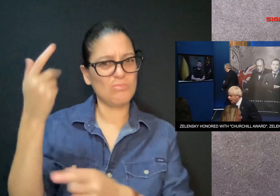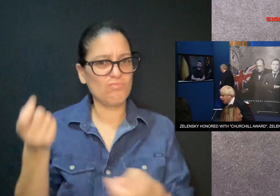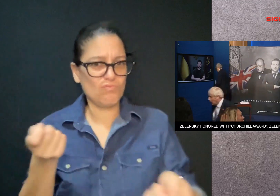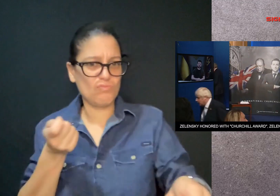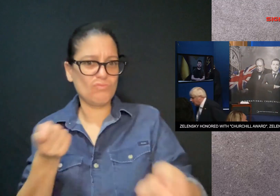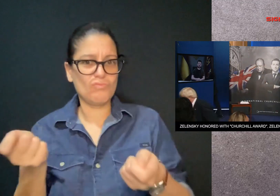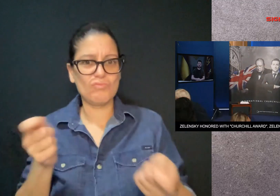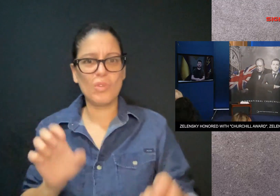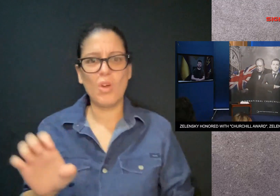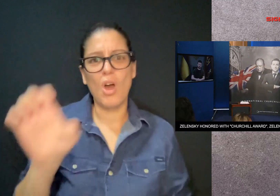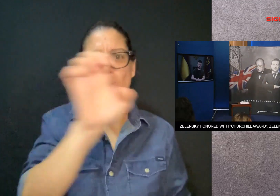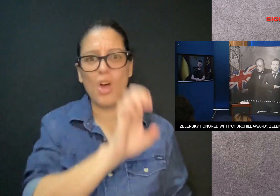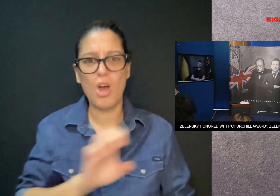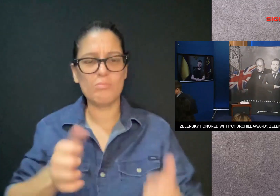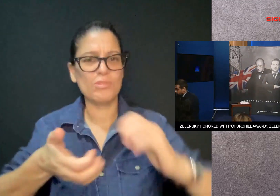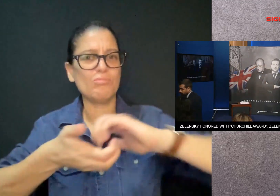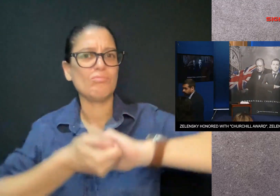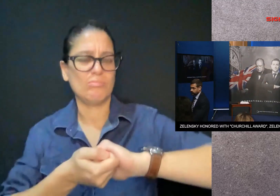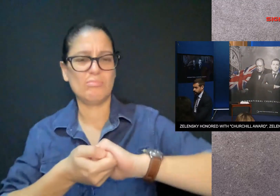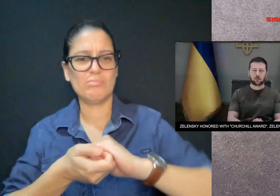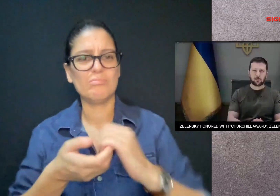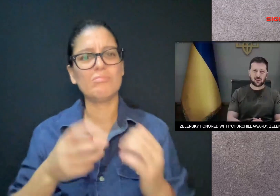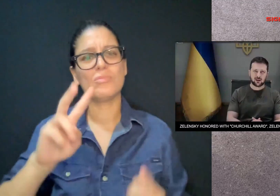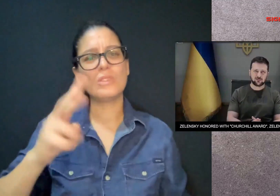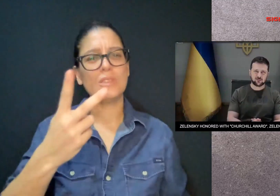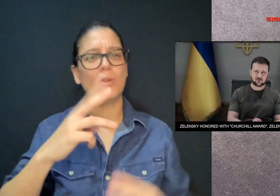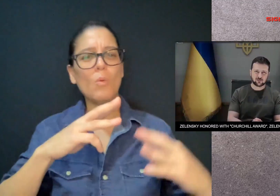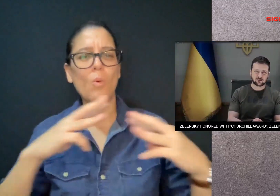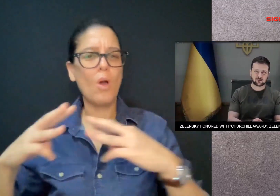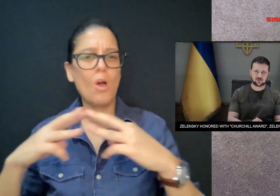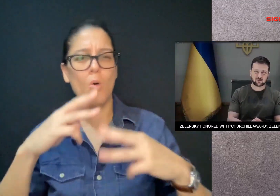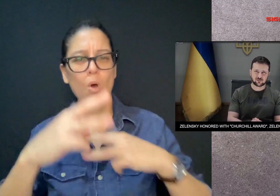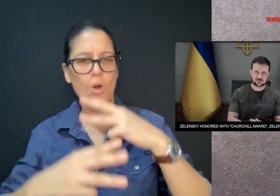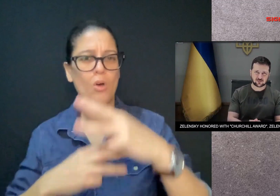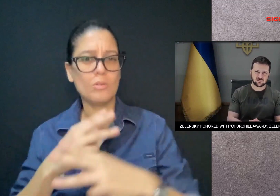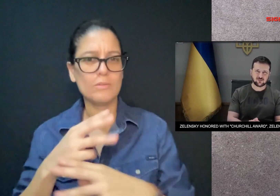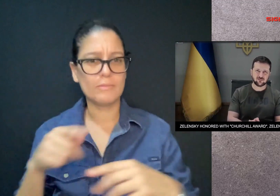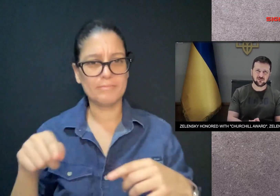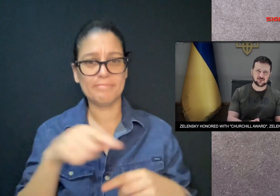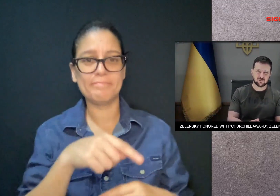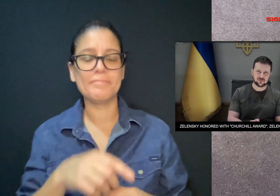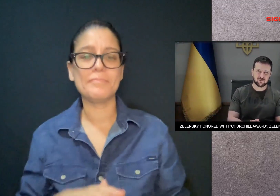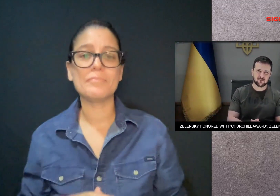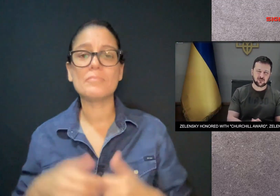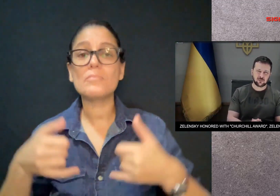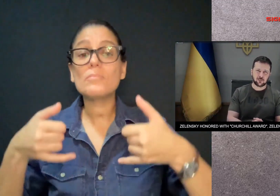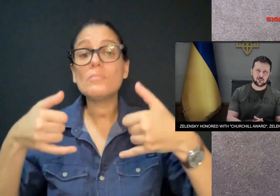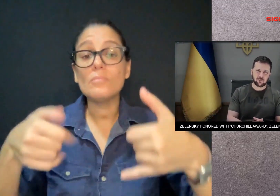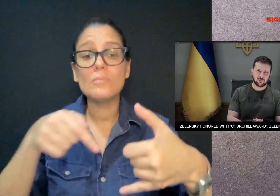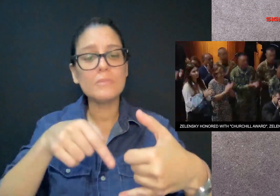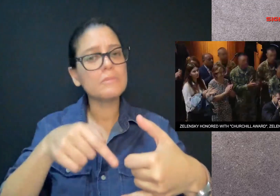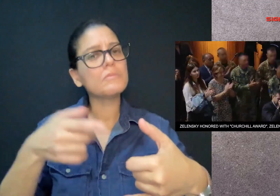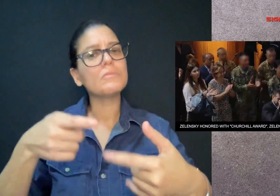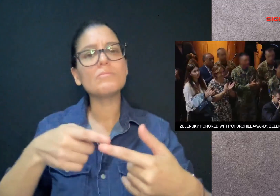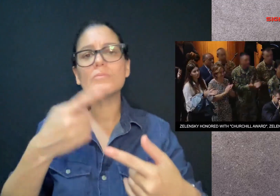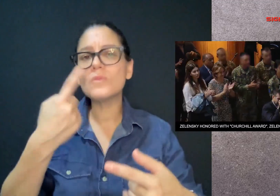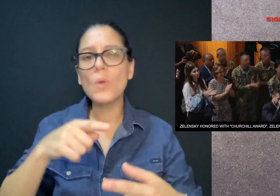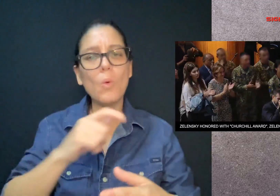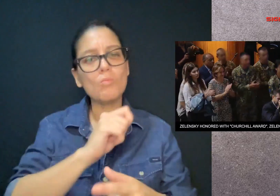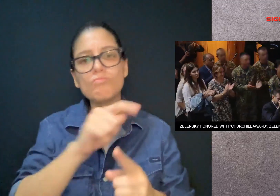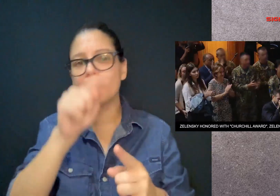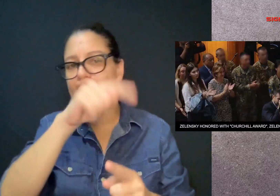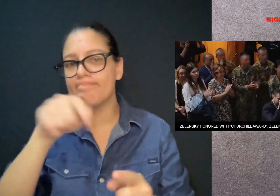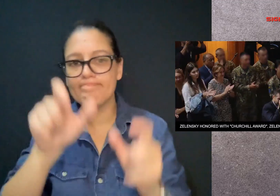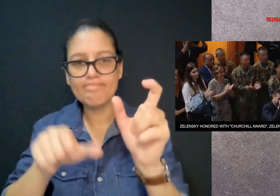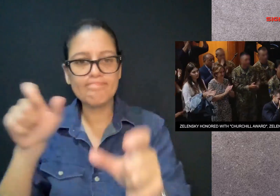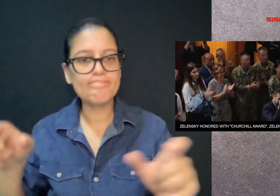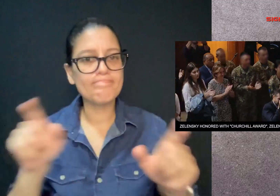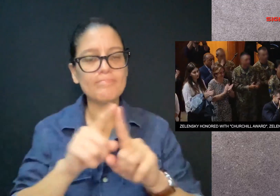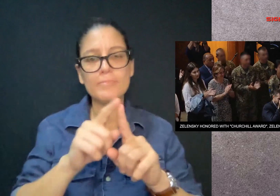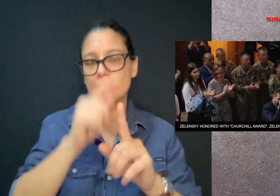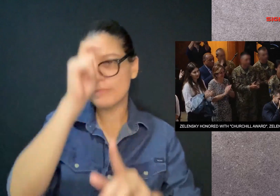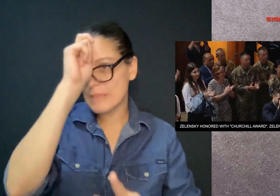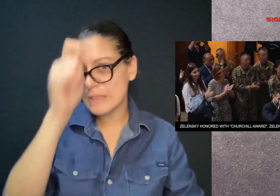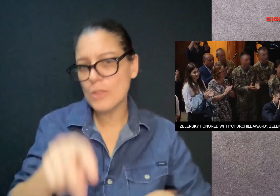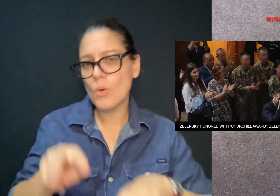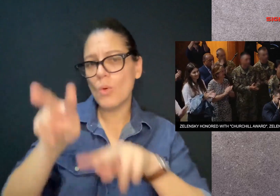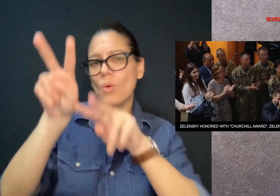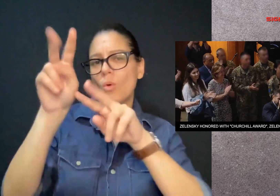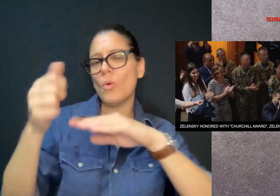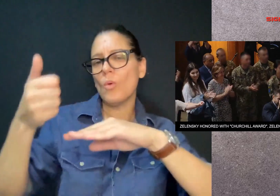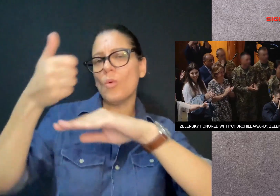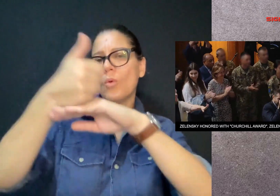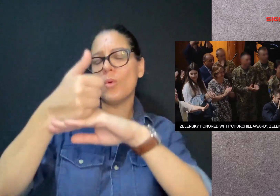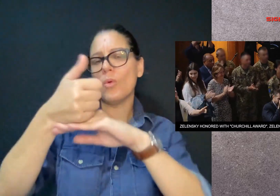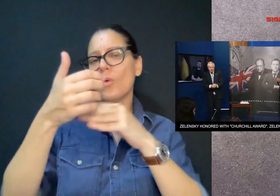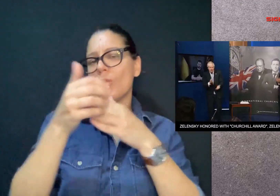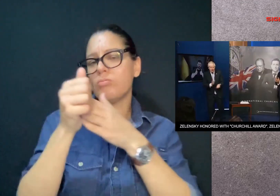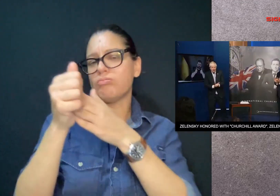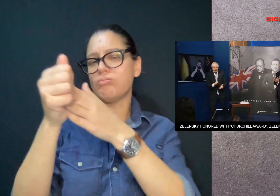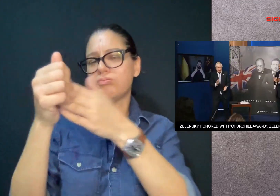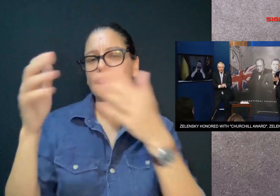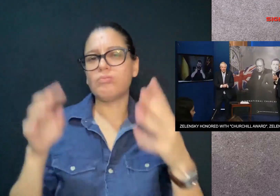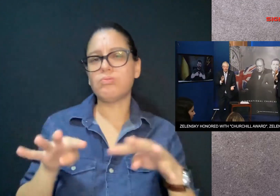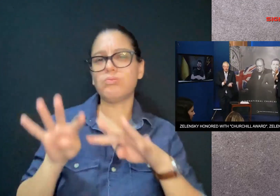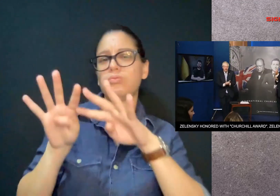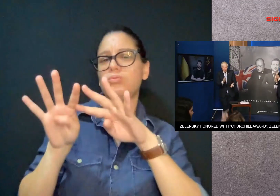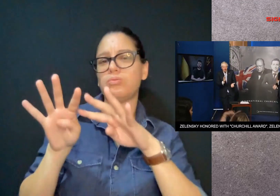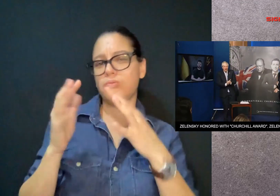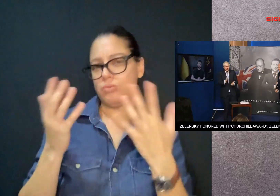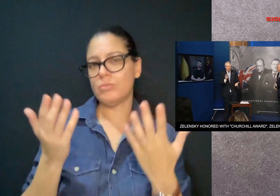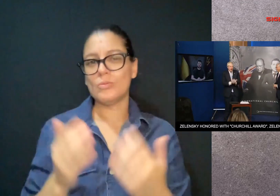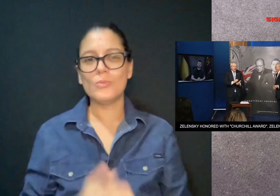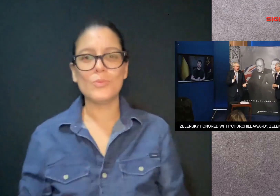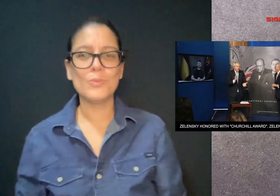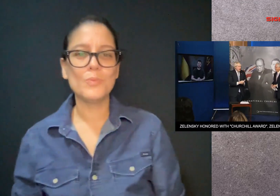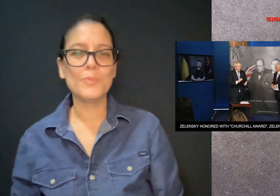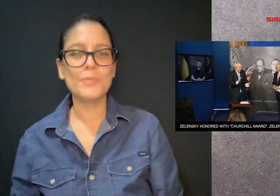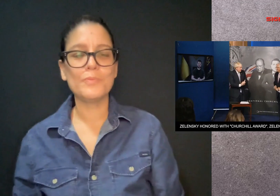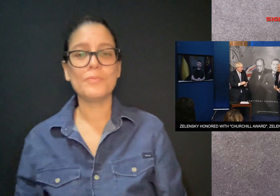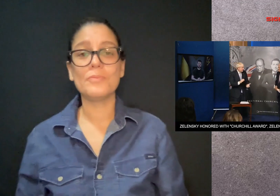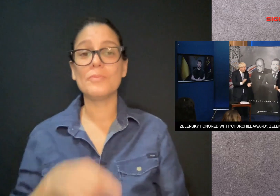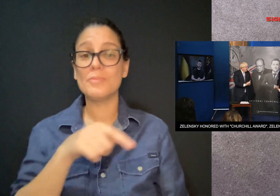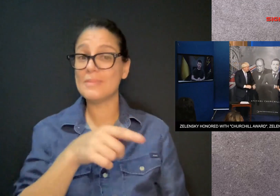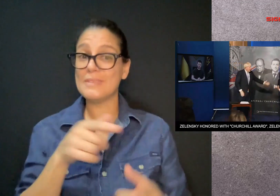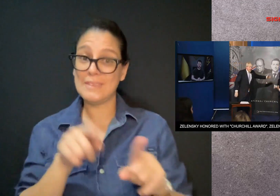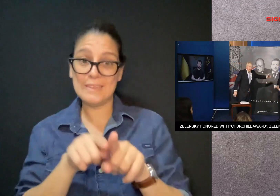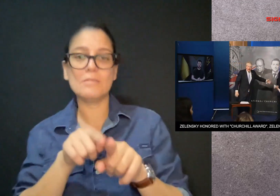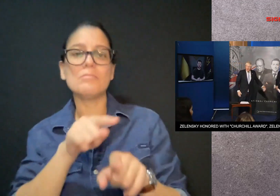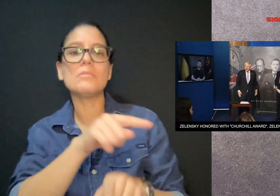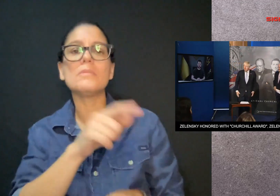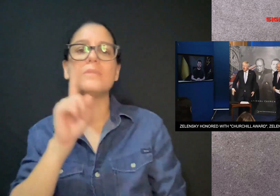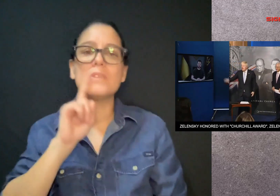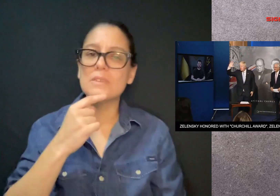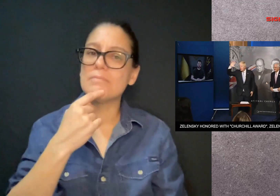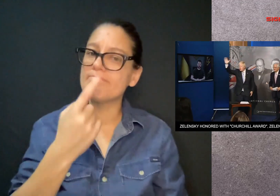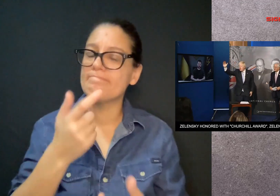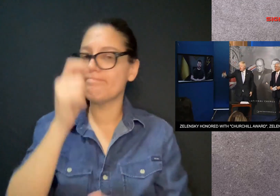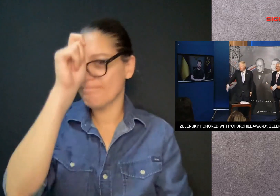peace during World War II the award is given to people who demonstrate extraordinary leadership